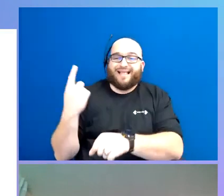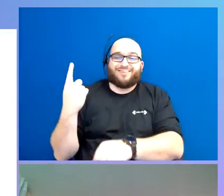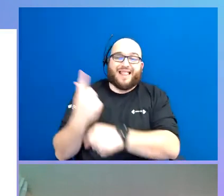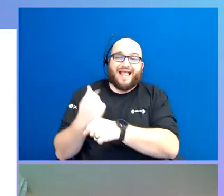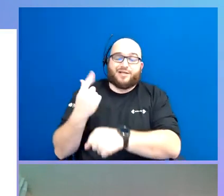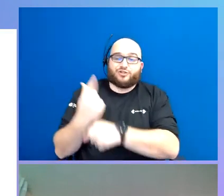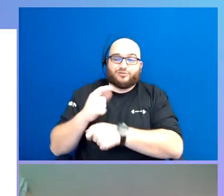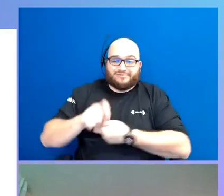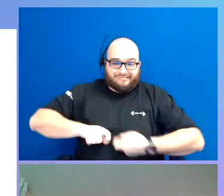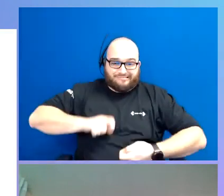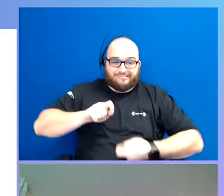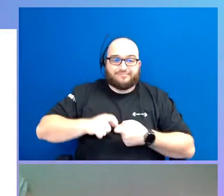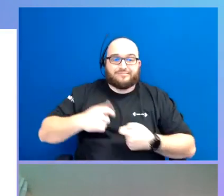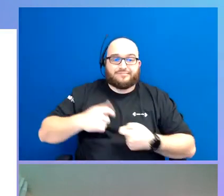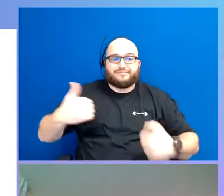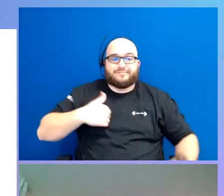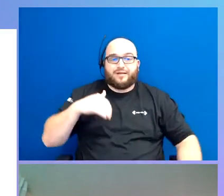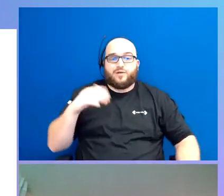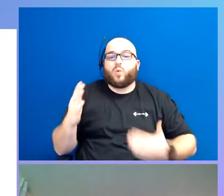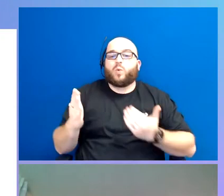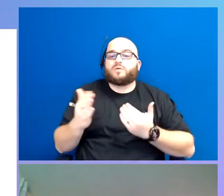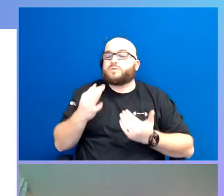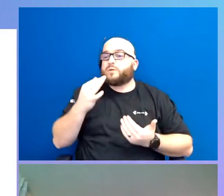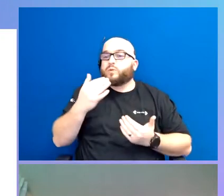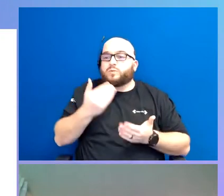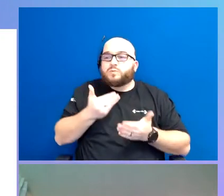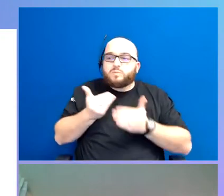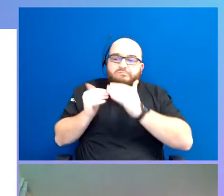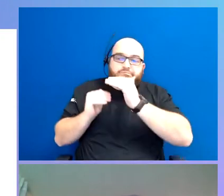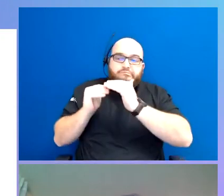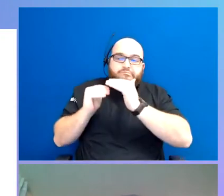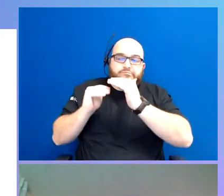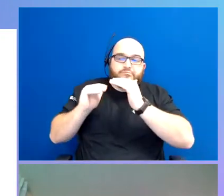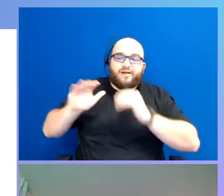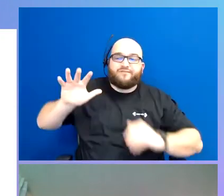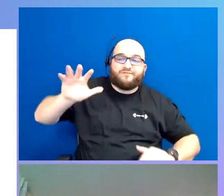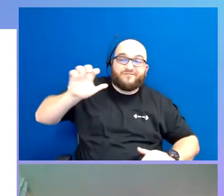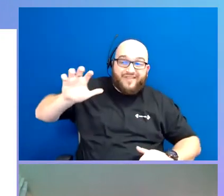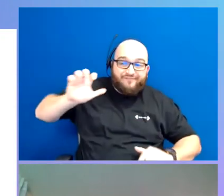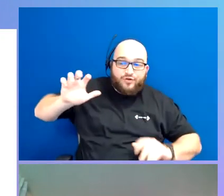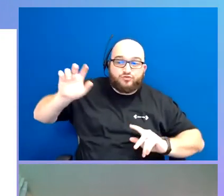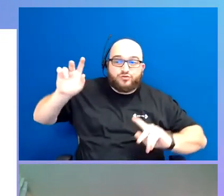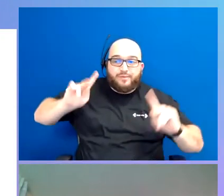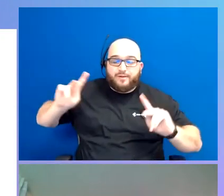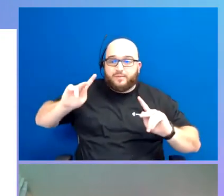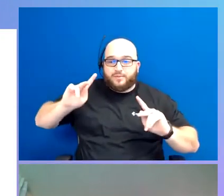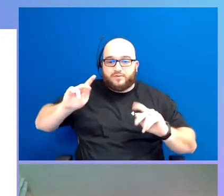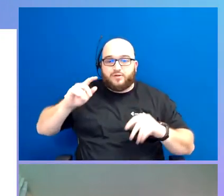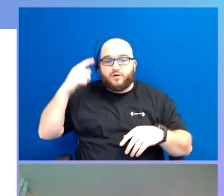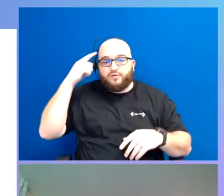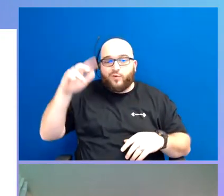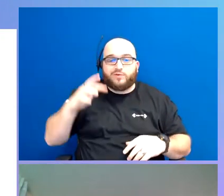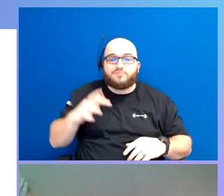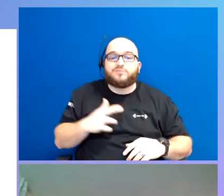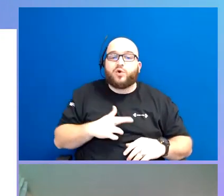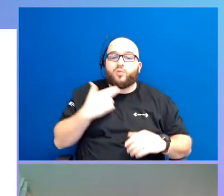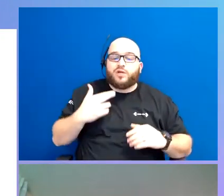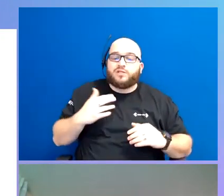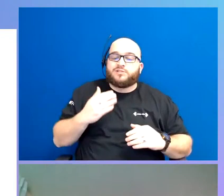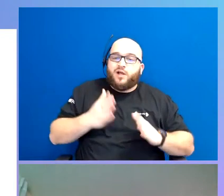Marie, we had close to 500 folks attending the session that was